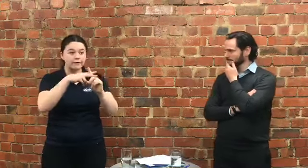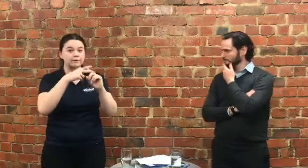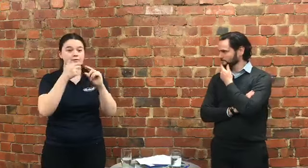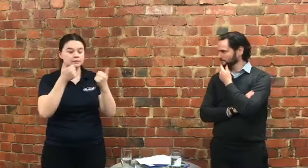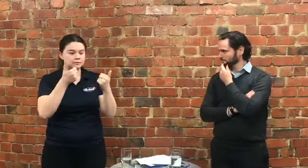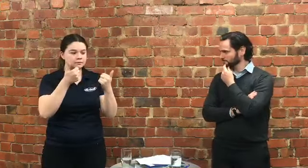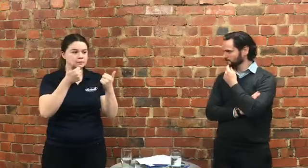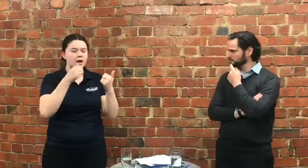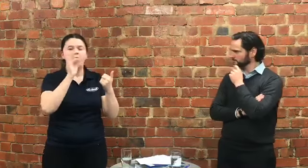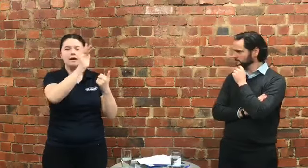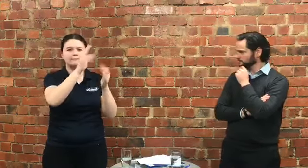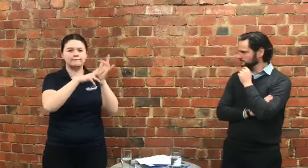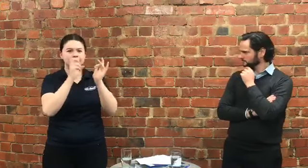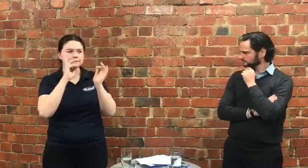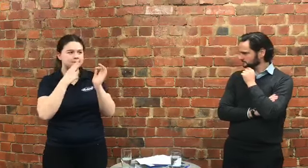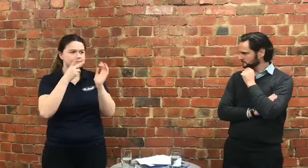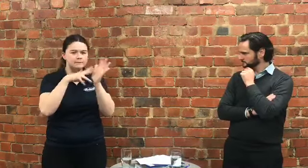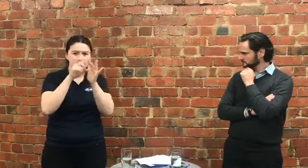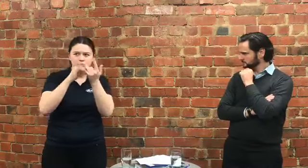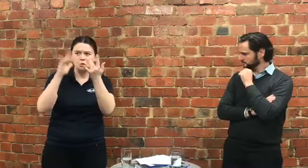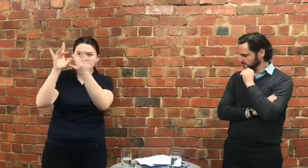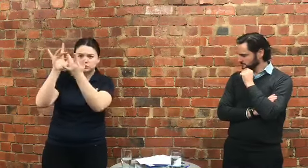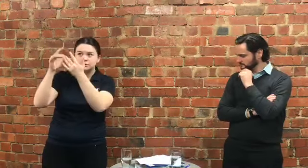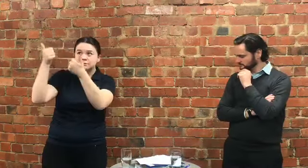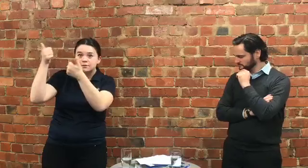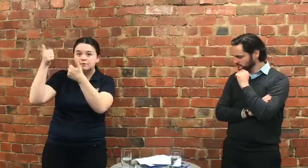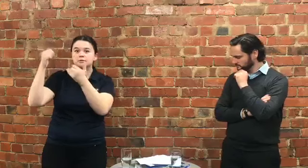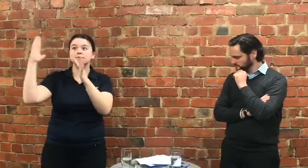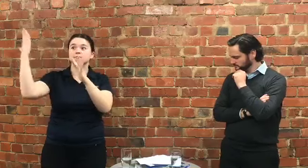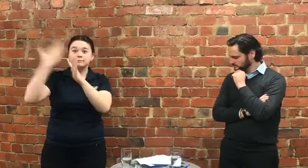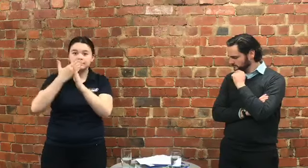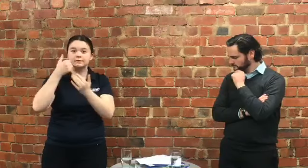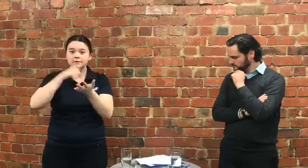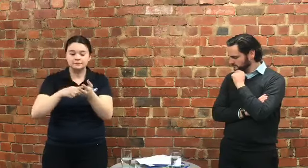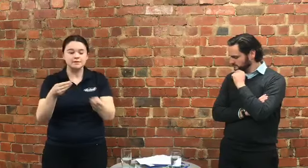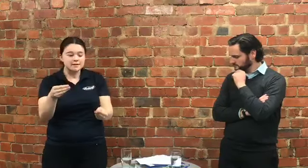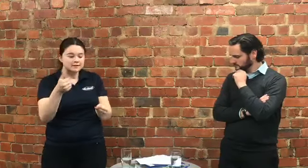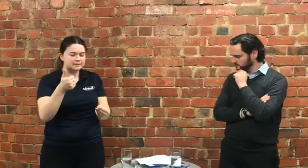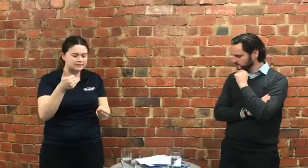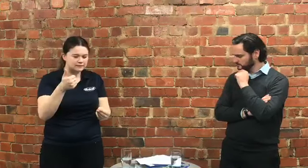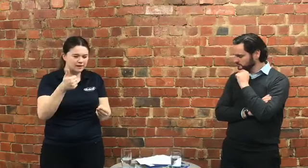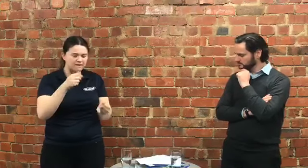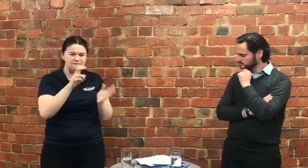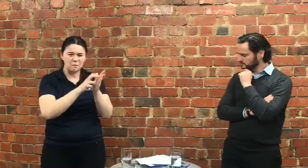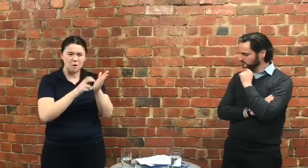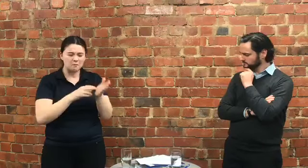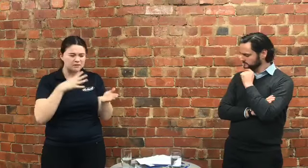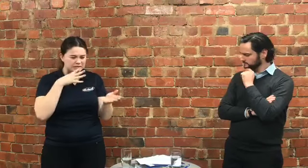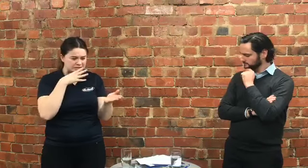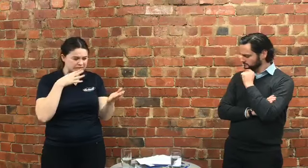Okay, the other person that's here in the room with us this evening says that they received their plan